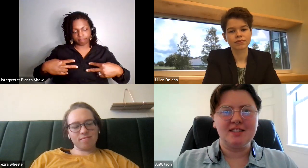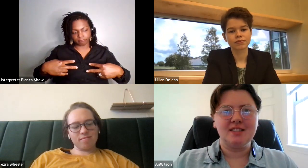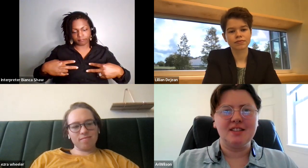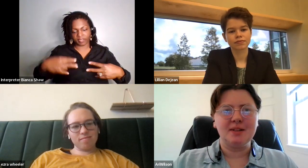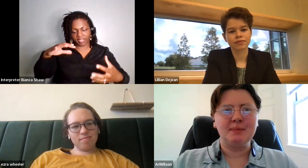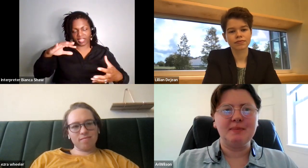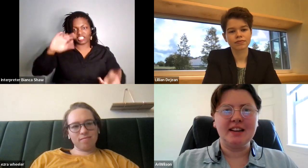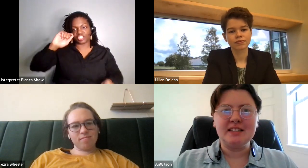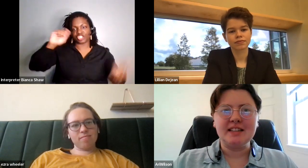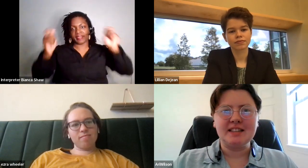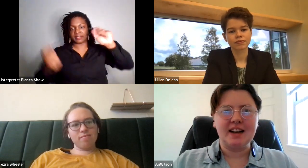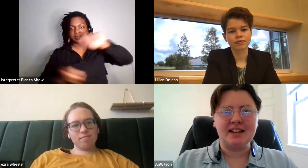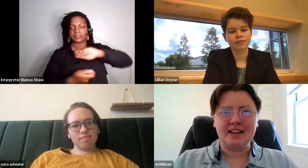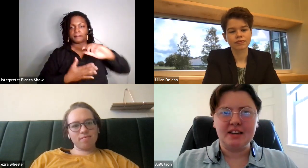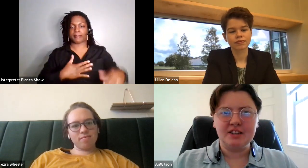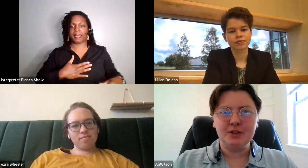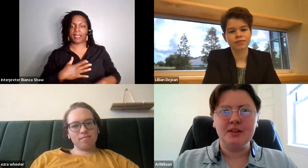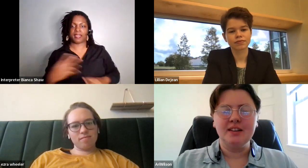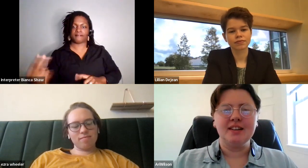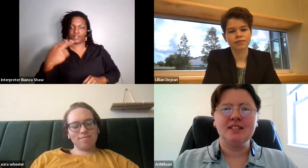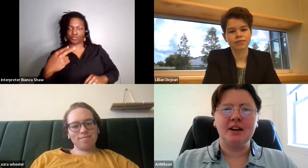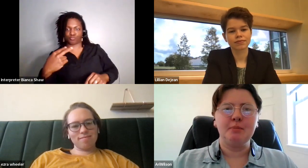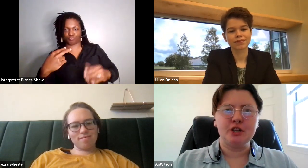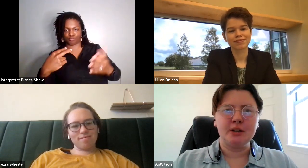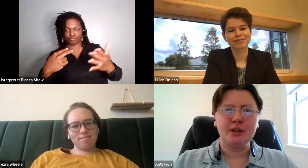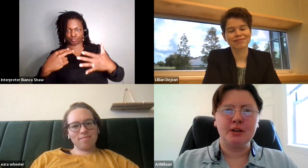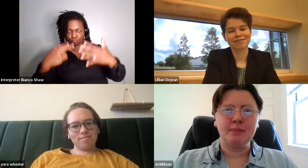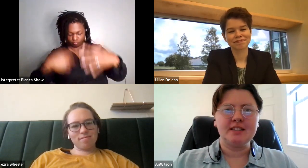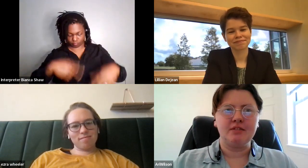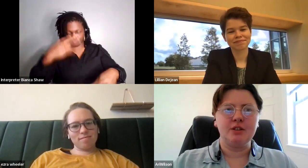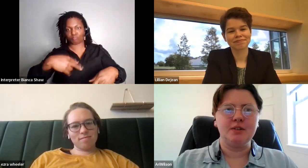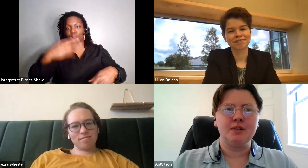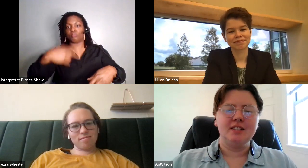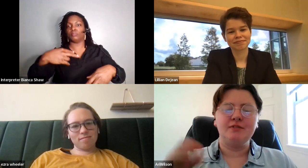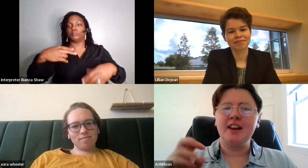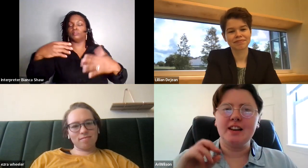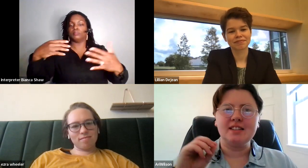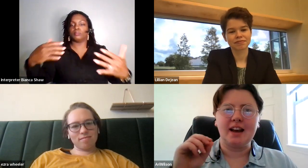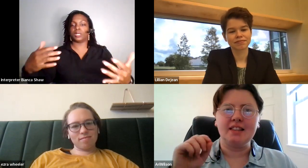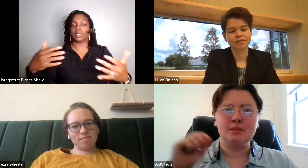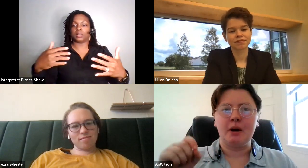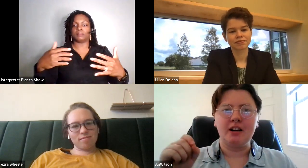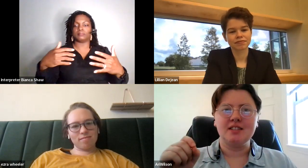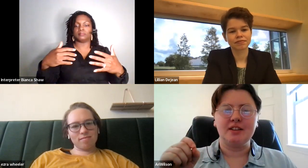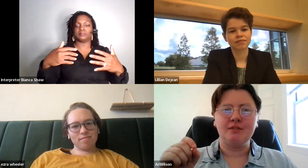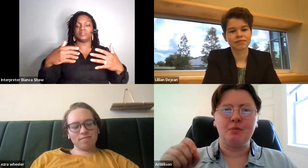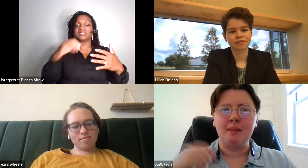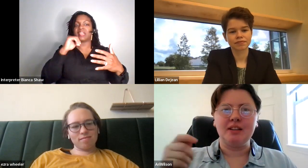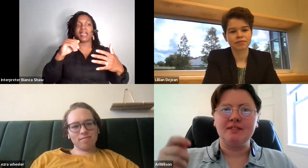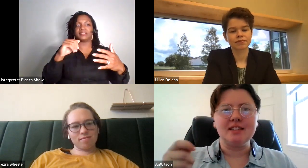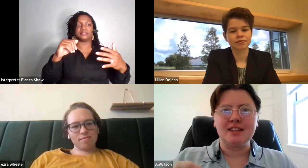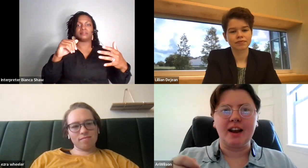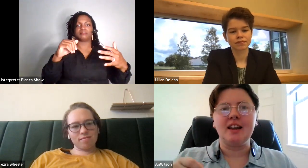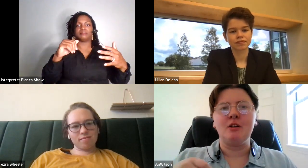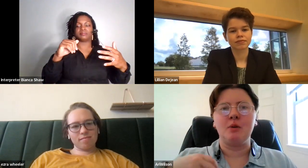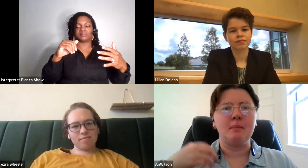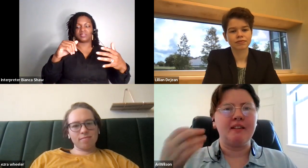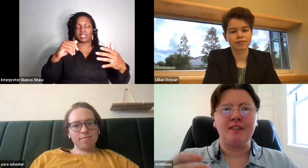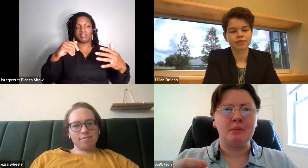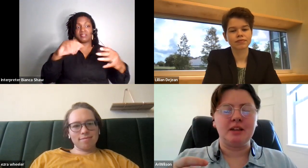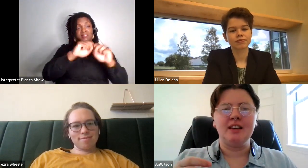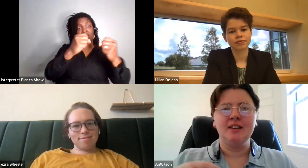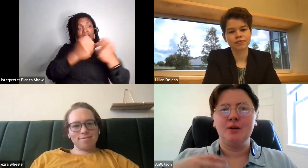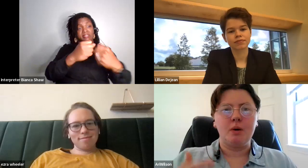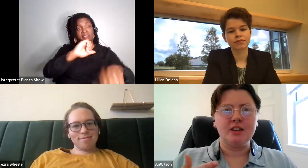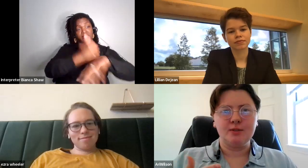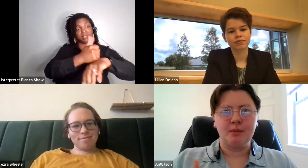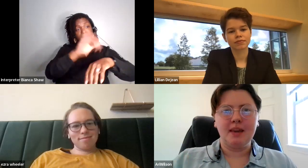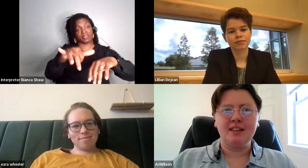have the grace to exist as I need to, instead of pushing myself to to fit inside this box of what I believe society or my family wants for me.